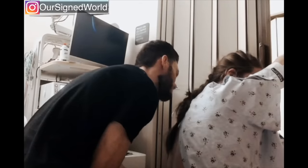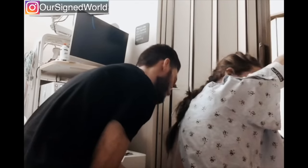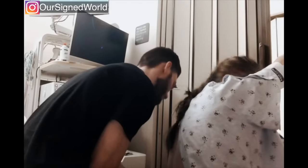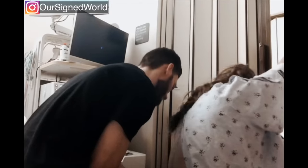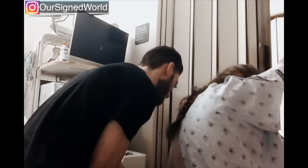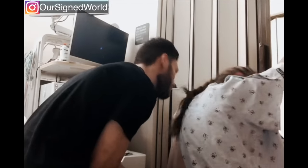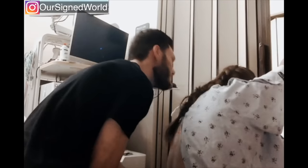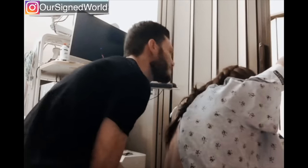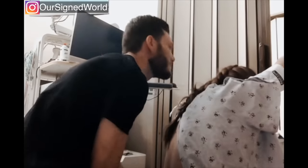No!